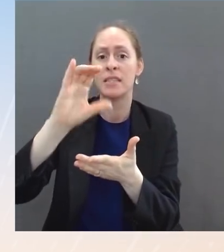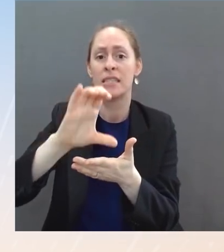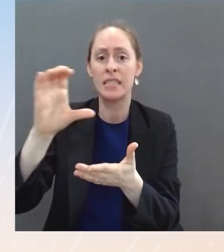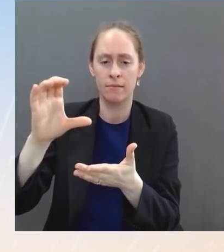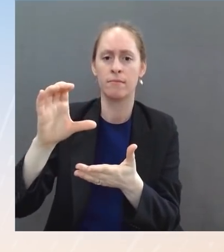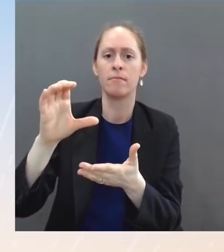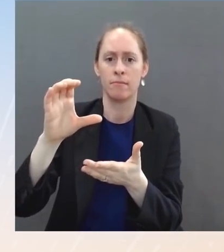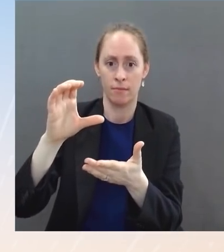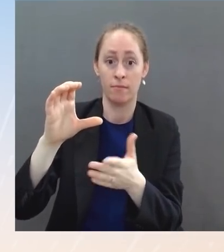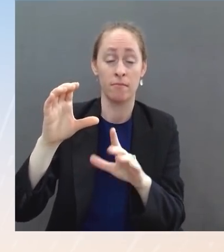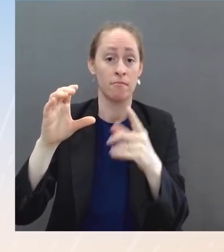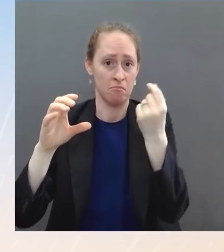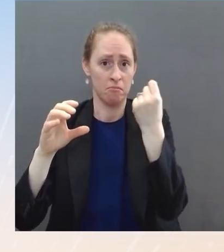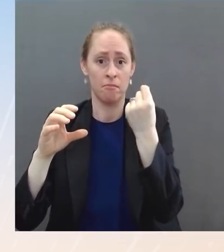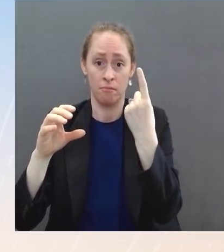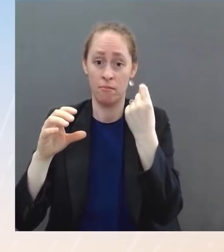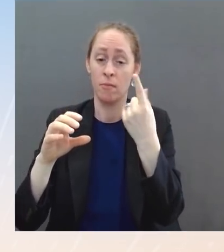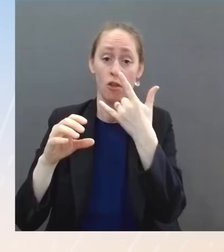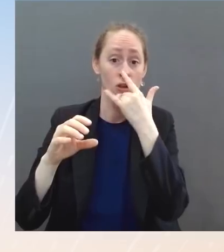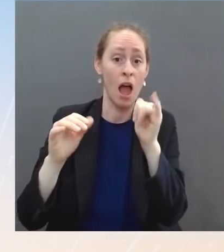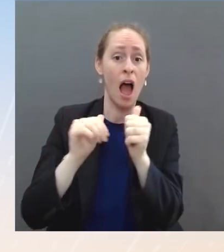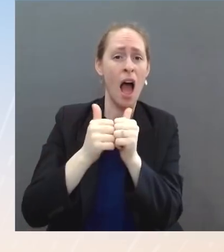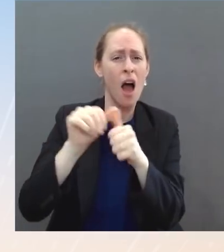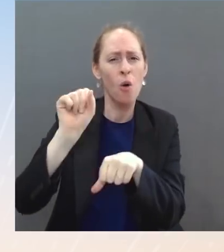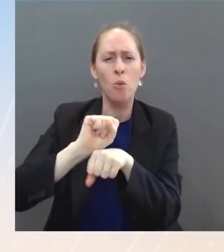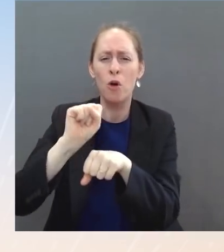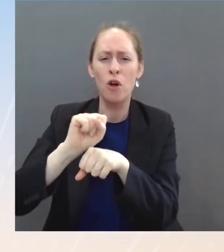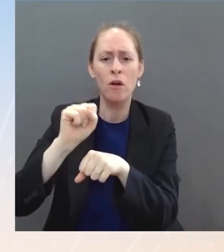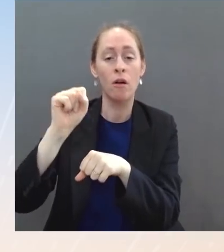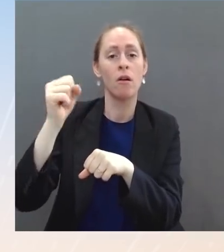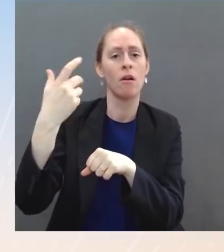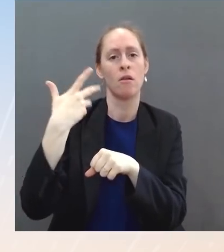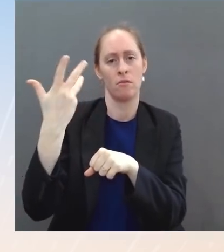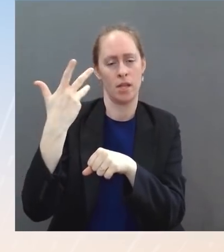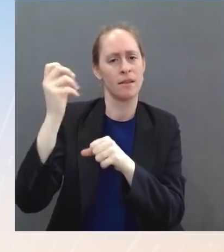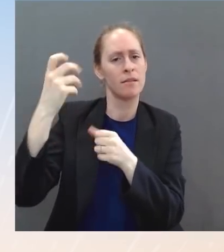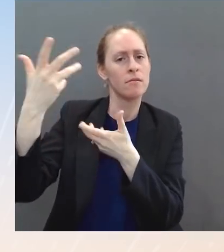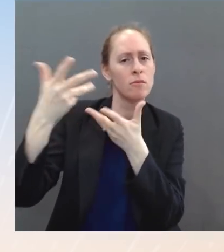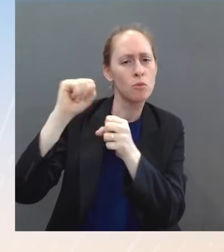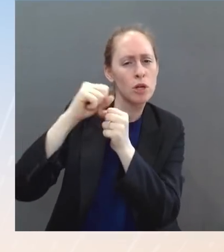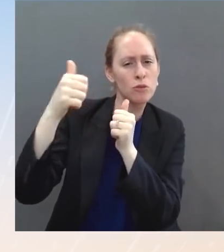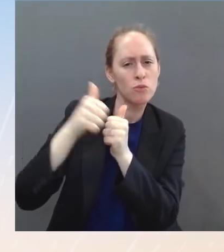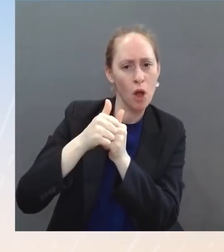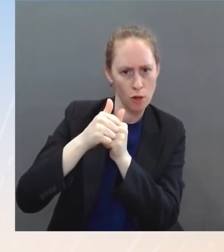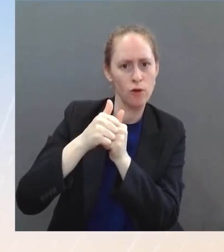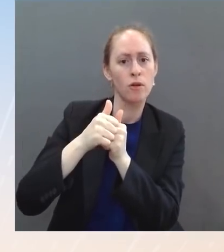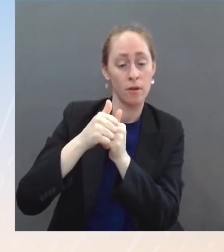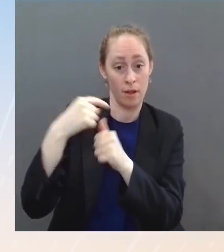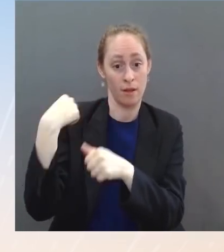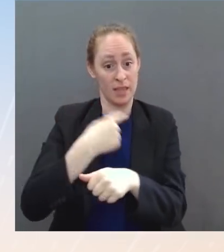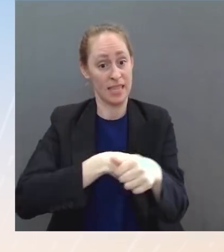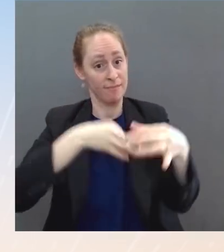Most importantly, this is not a decision the United States is going to make by itself. We're not going to make the call out of Washington